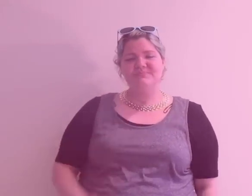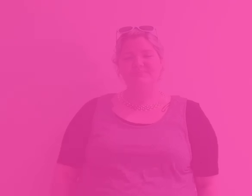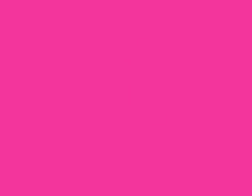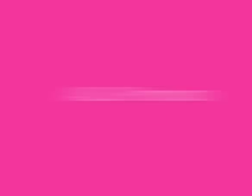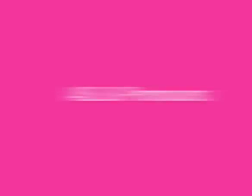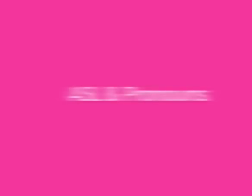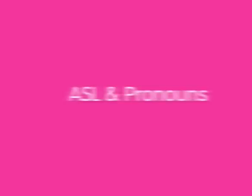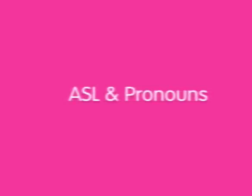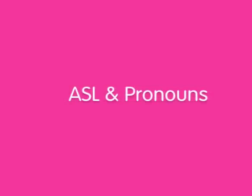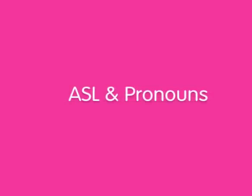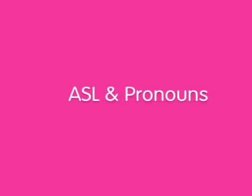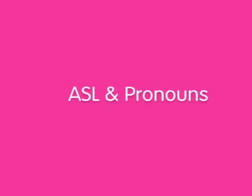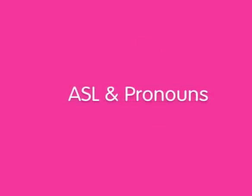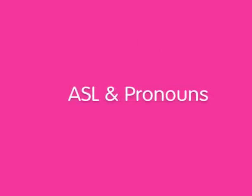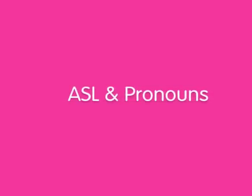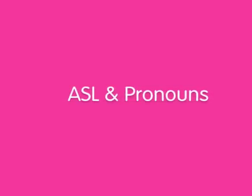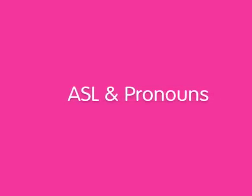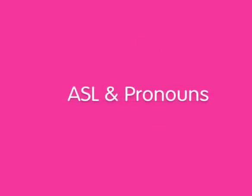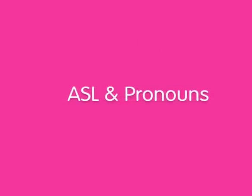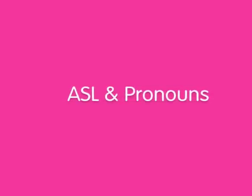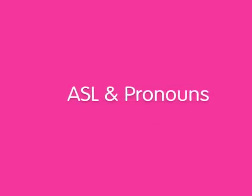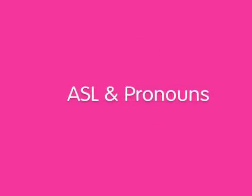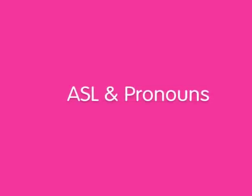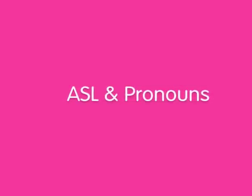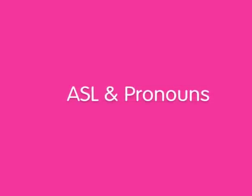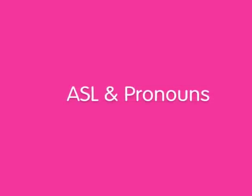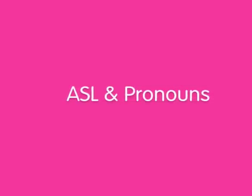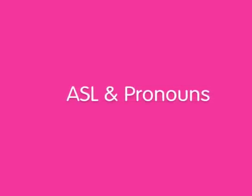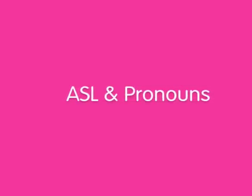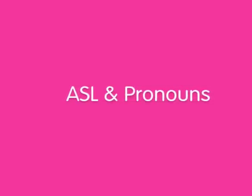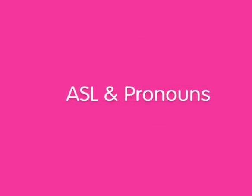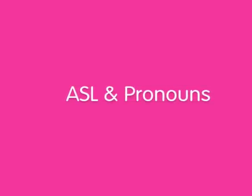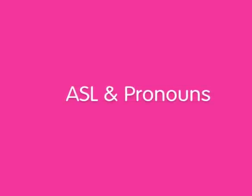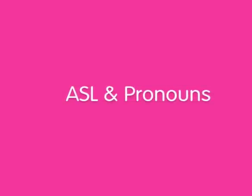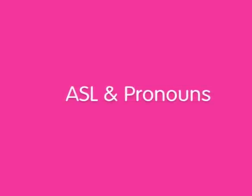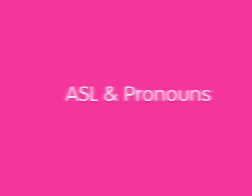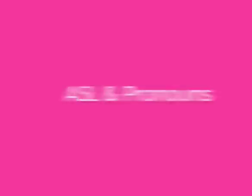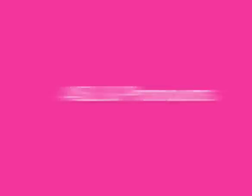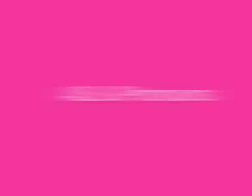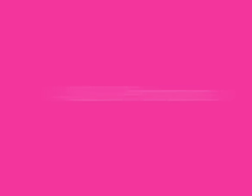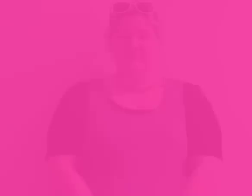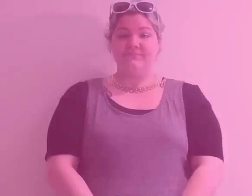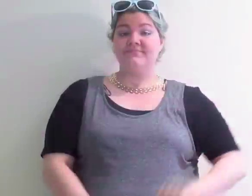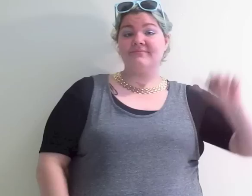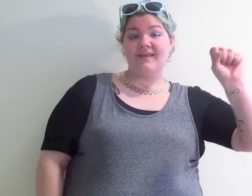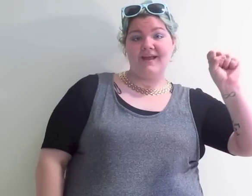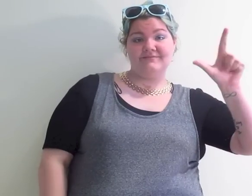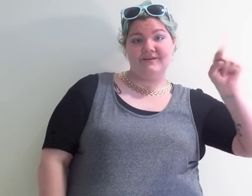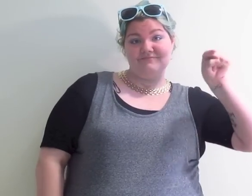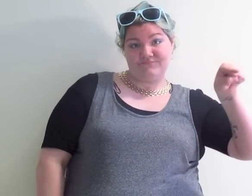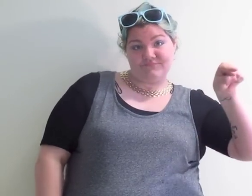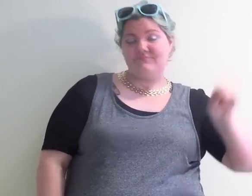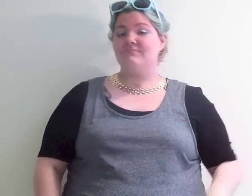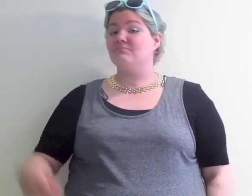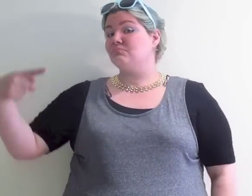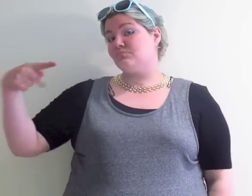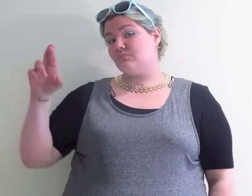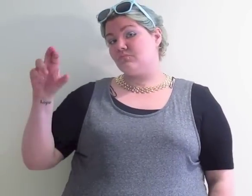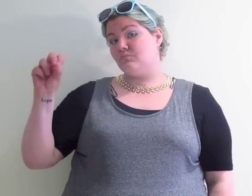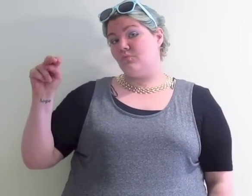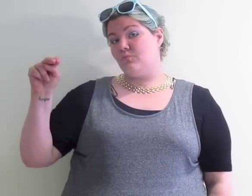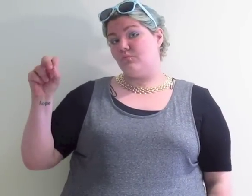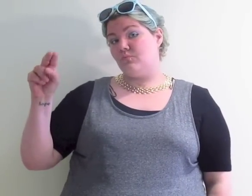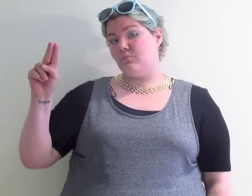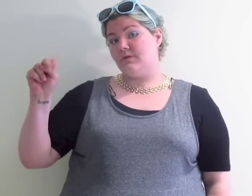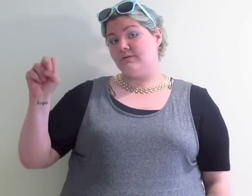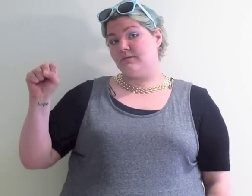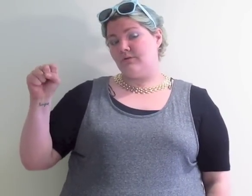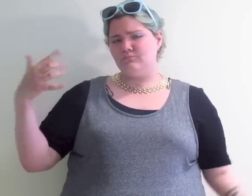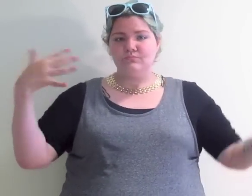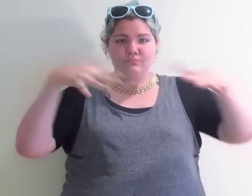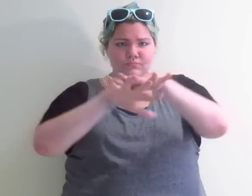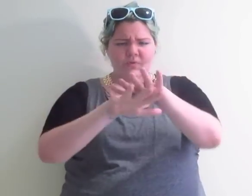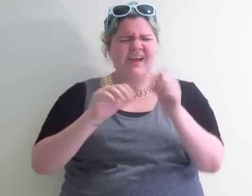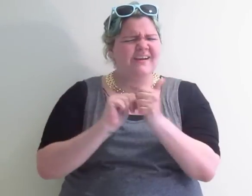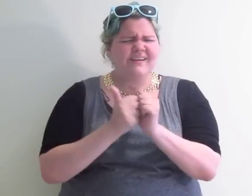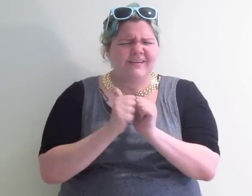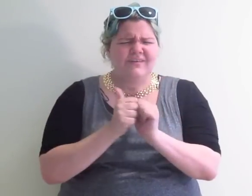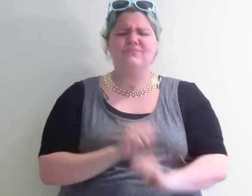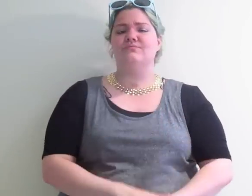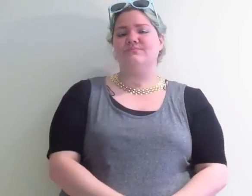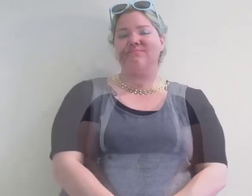ASL & PRONOUNS